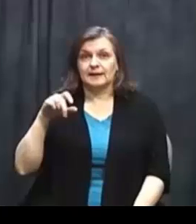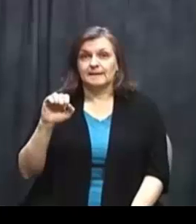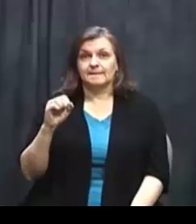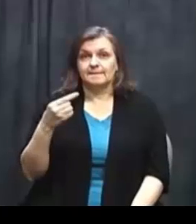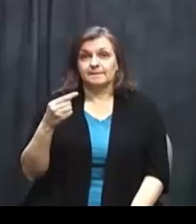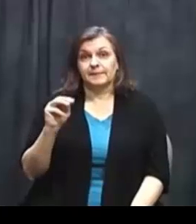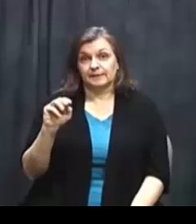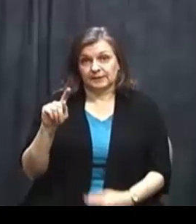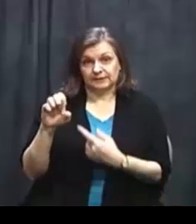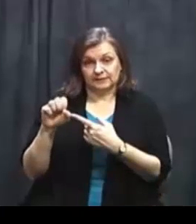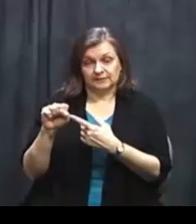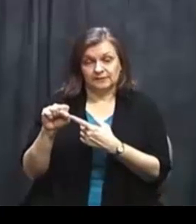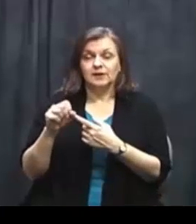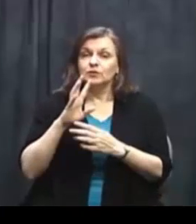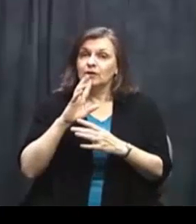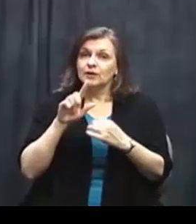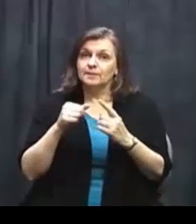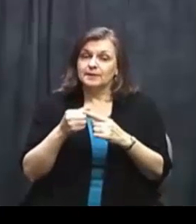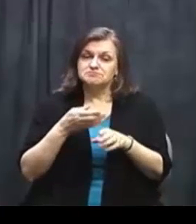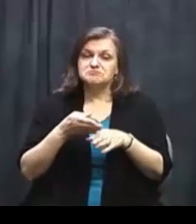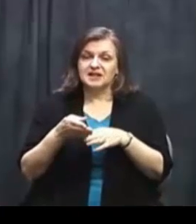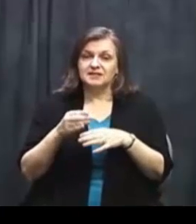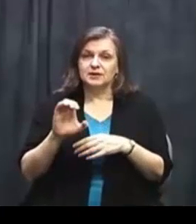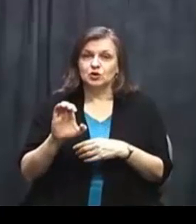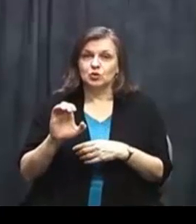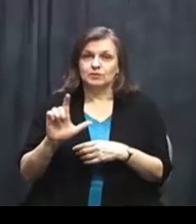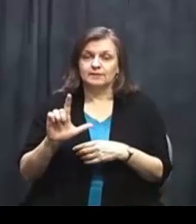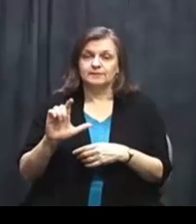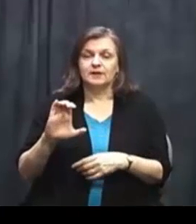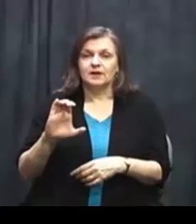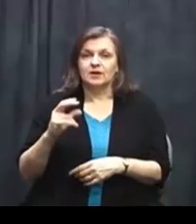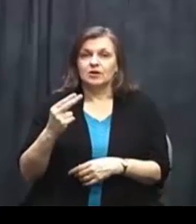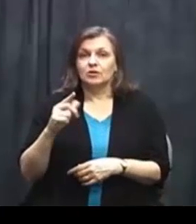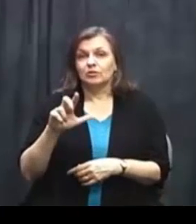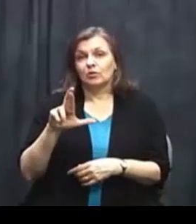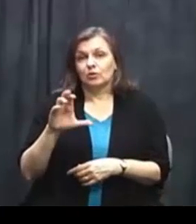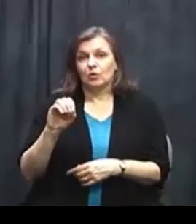in particular we are focused on chlorophyll